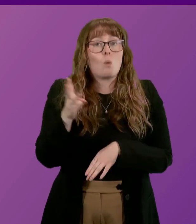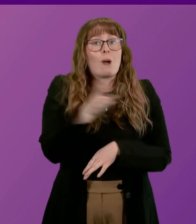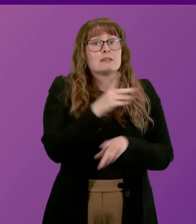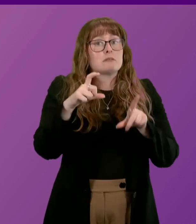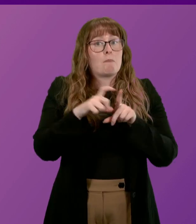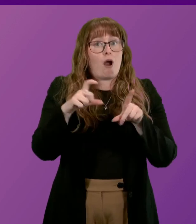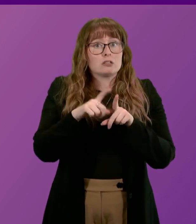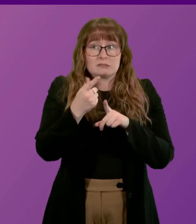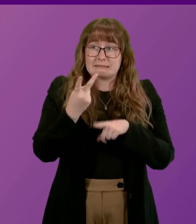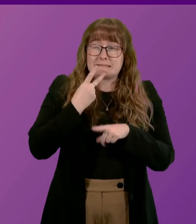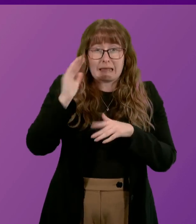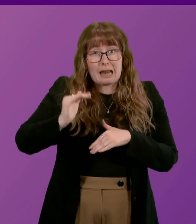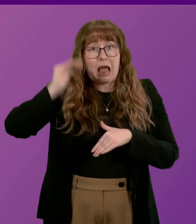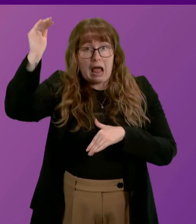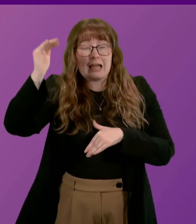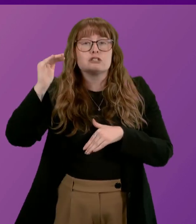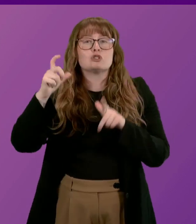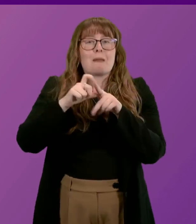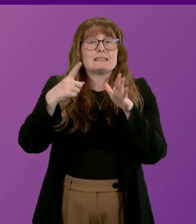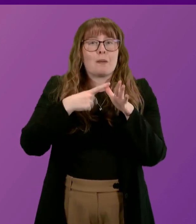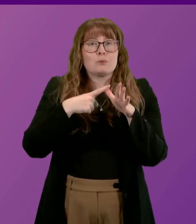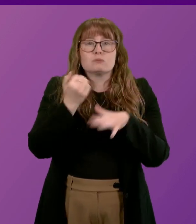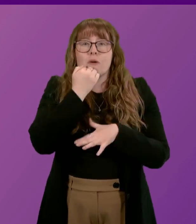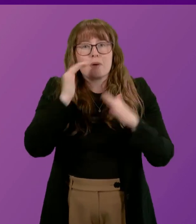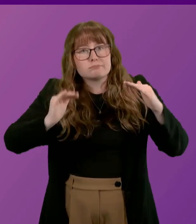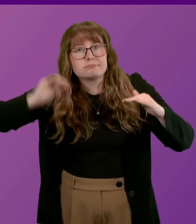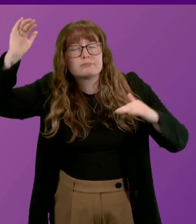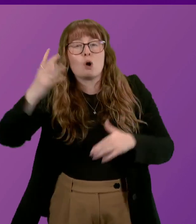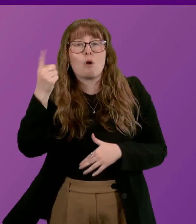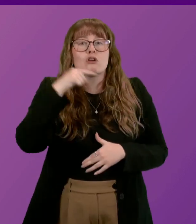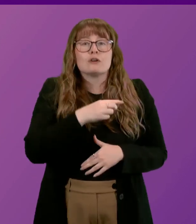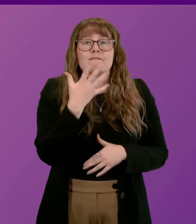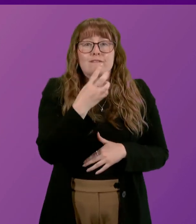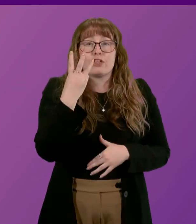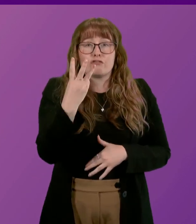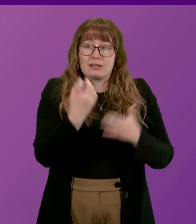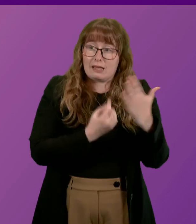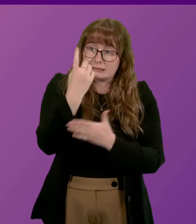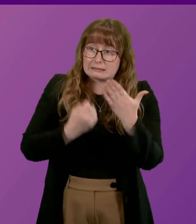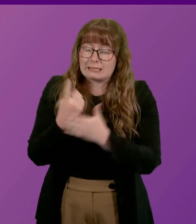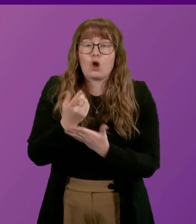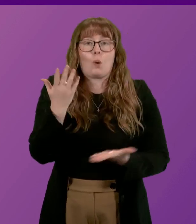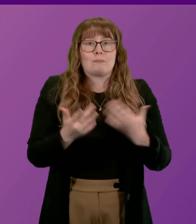the second highest rate of domestic abuse in Scotland, with 153 incidents per 10,000 people.